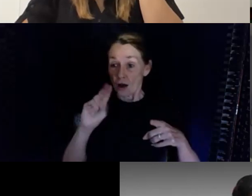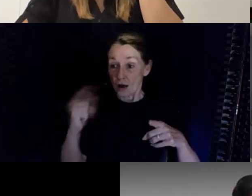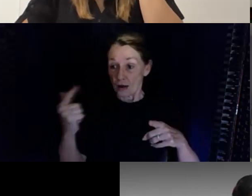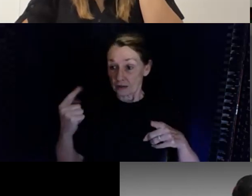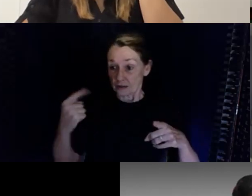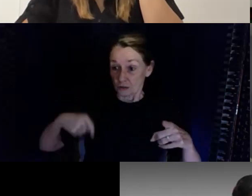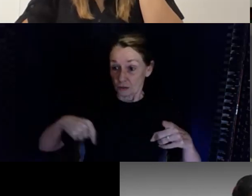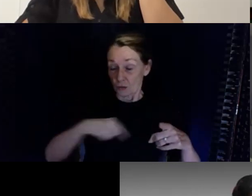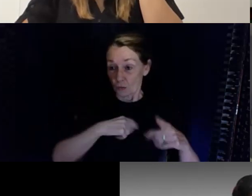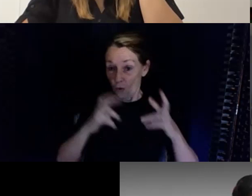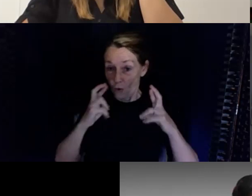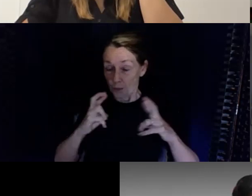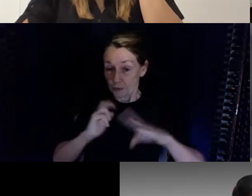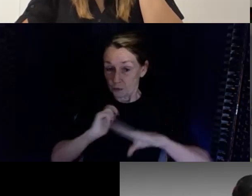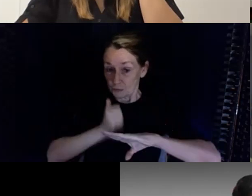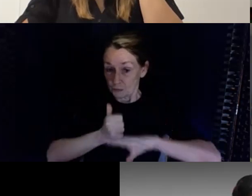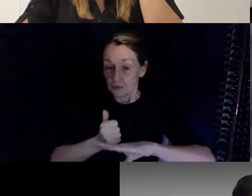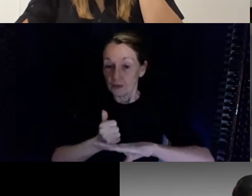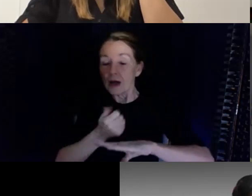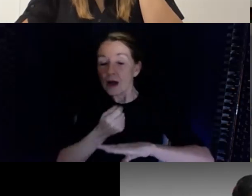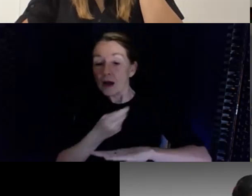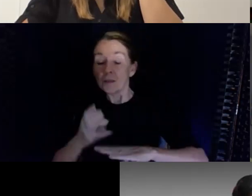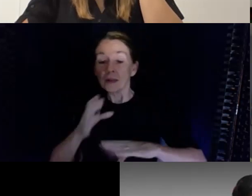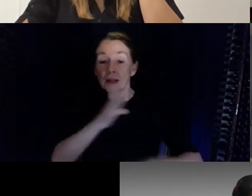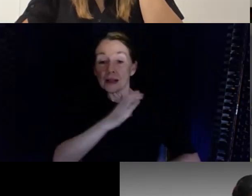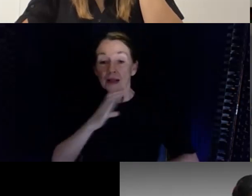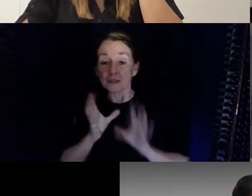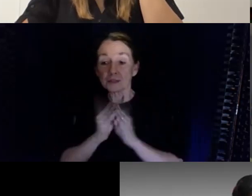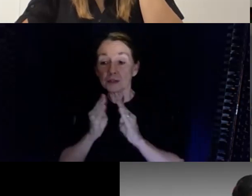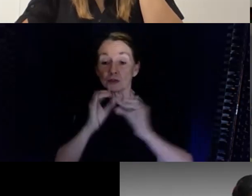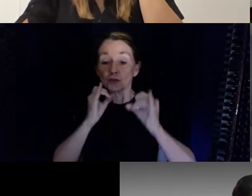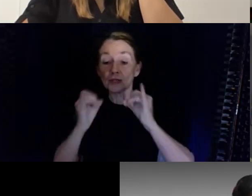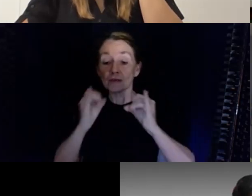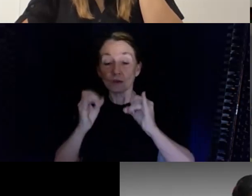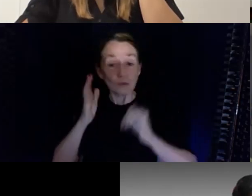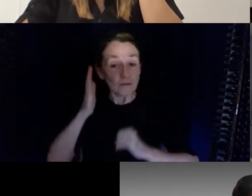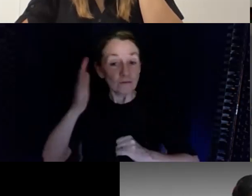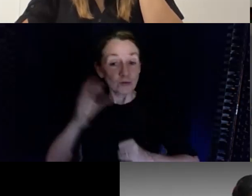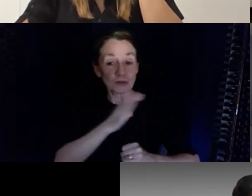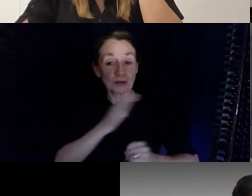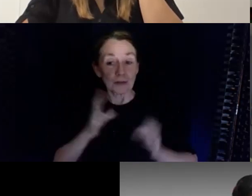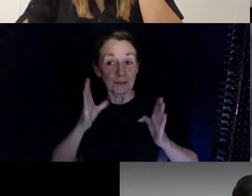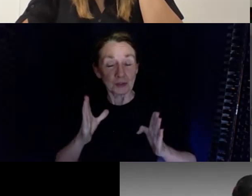I HAVE AN ADDITION.